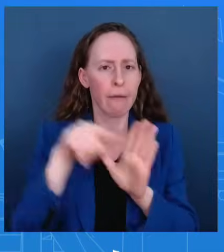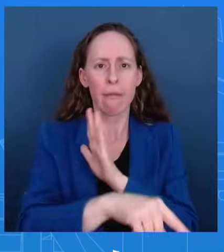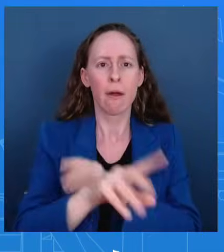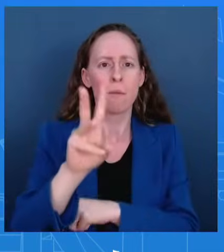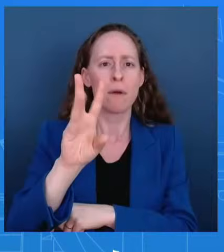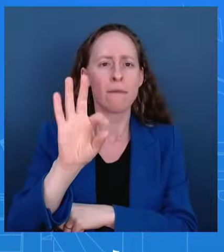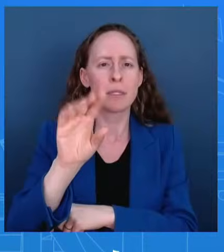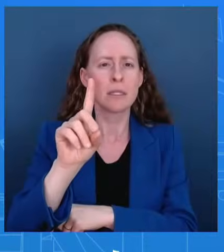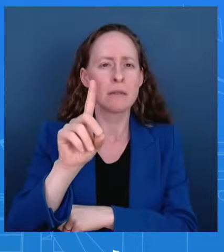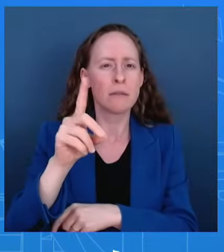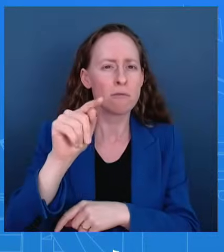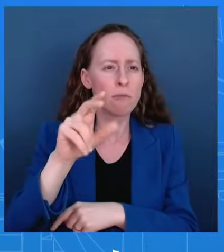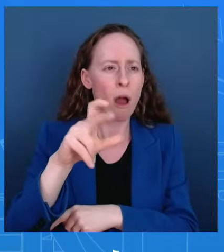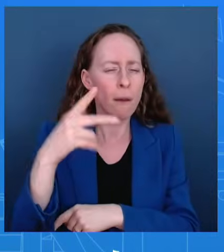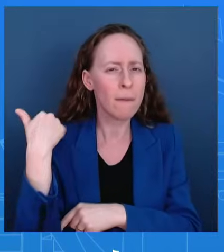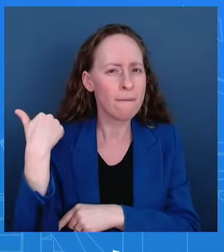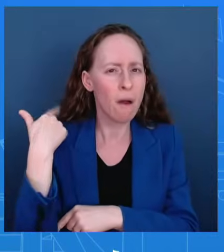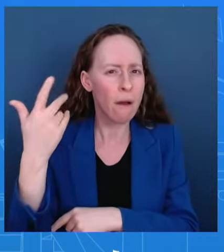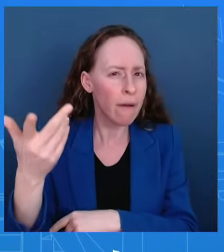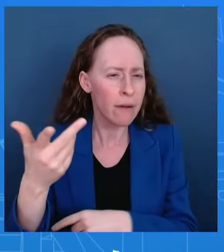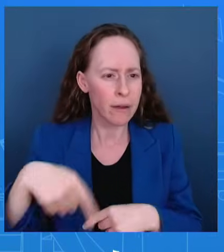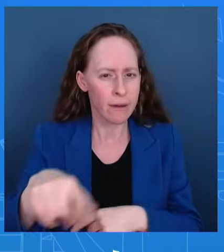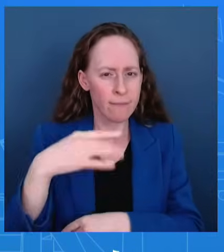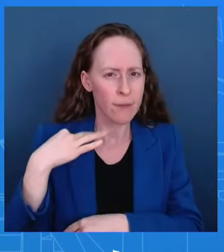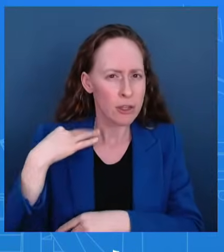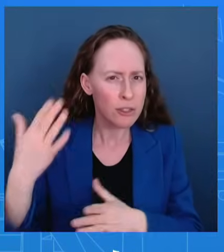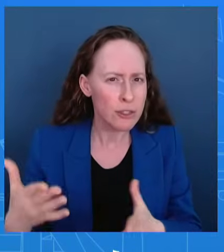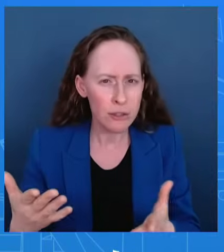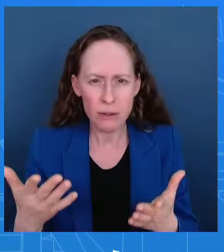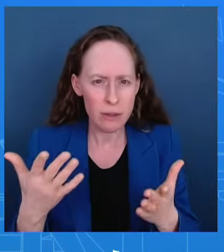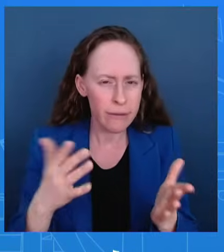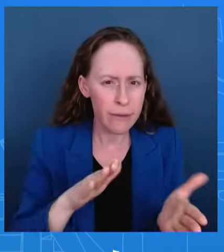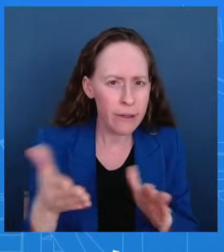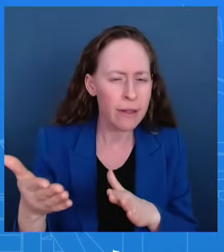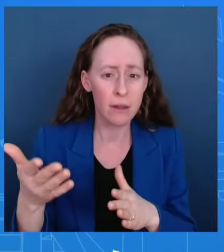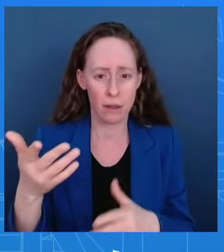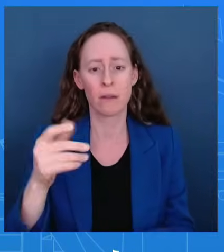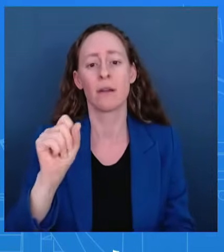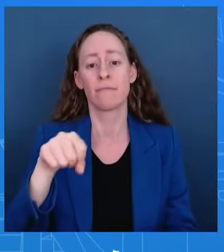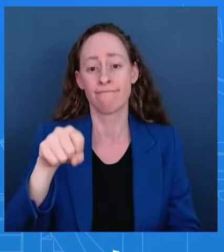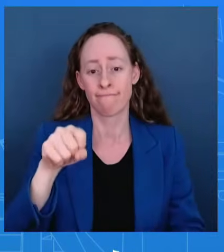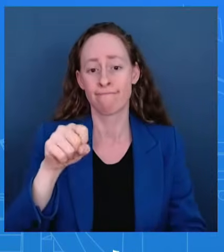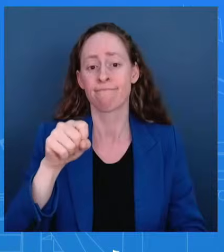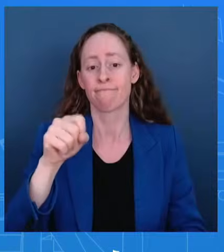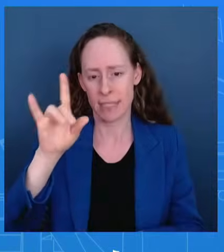and they fired people that they thought were at fault, and they apologized for the mistake. And they have tried to improve their deconfliction process.